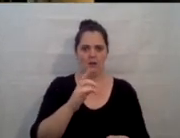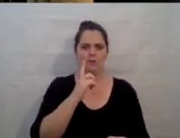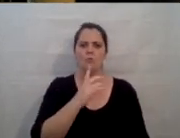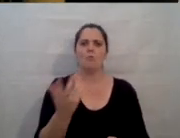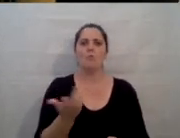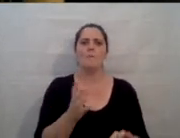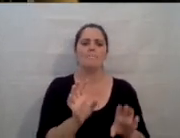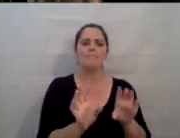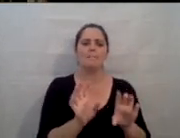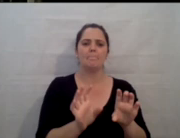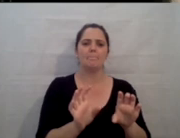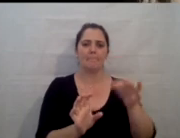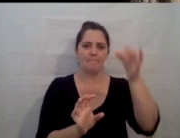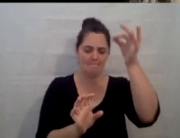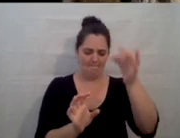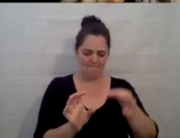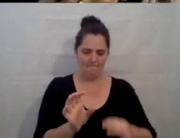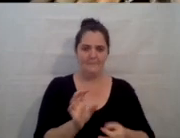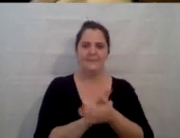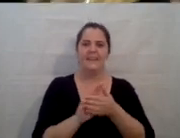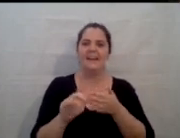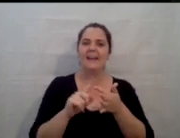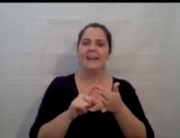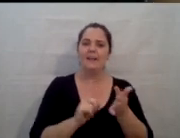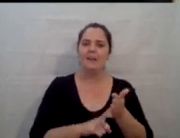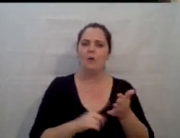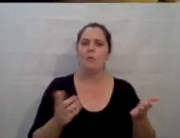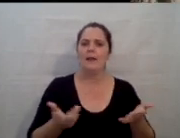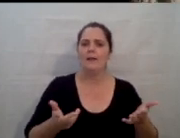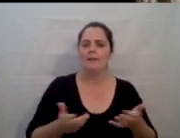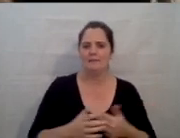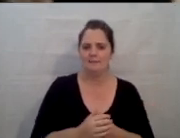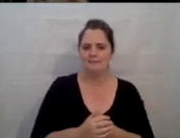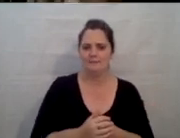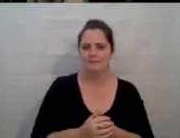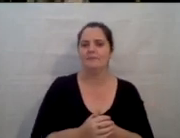Where does it meet his heel? Where do those things fall in space? This whole process of life drawing